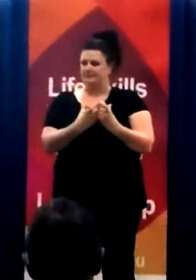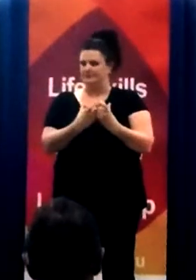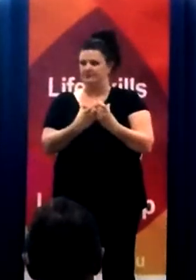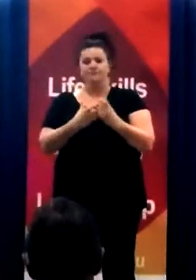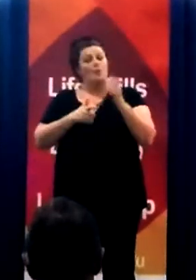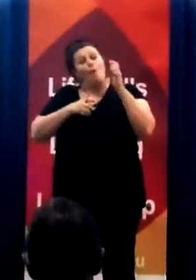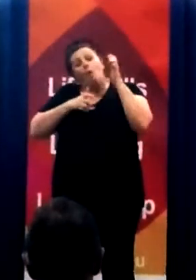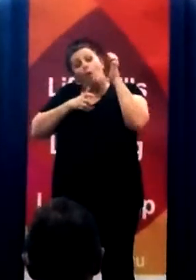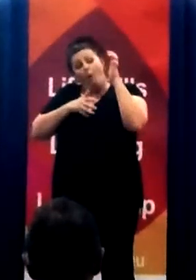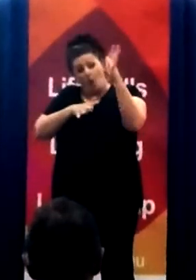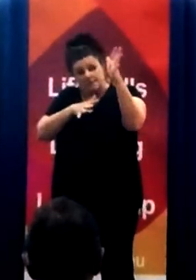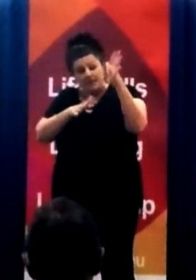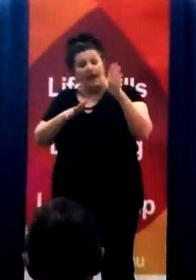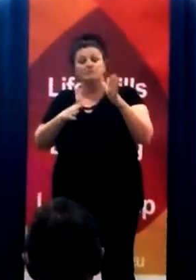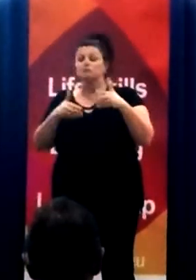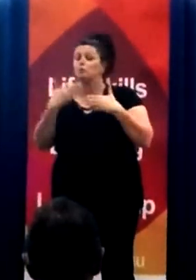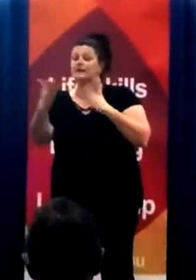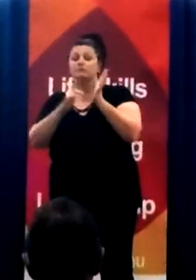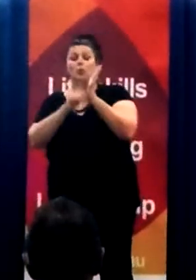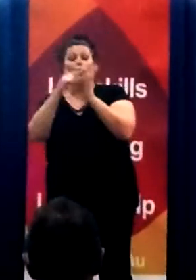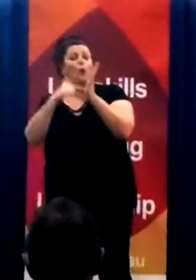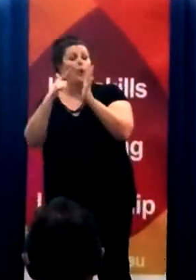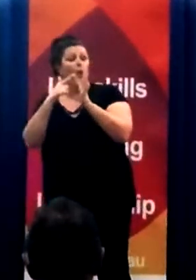Auslan is offered as a LOTE to both Deaf and Hard of Hearing students,